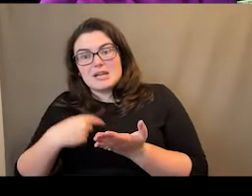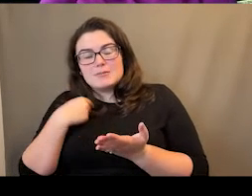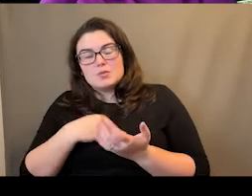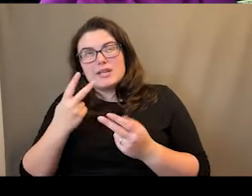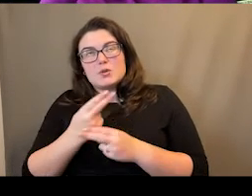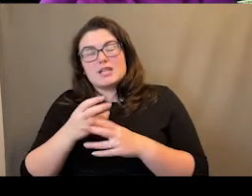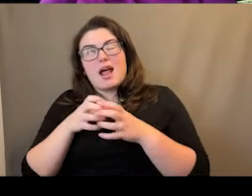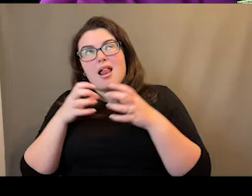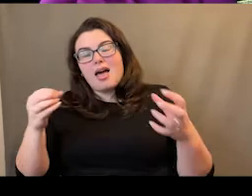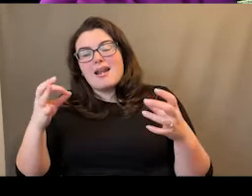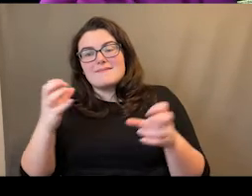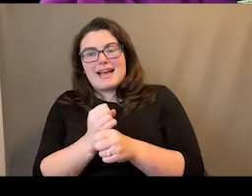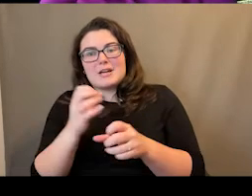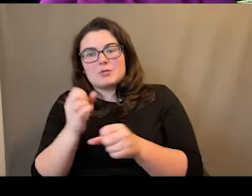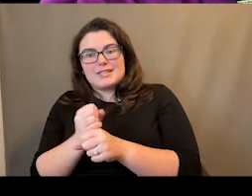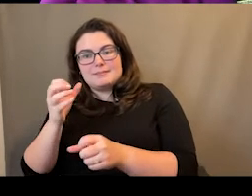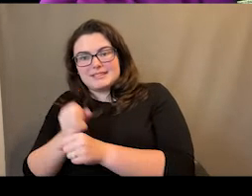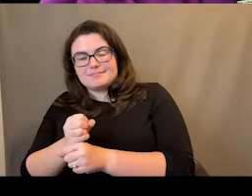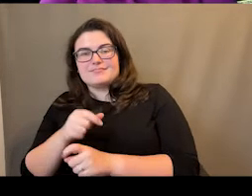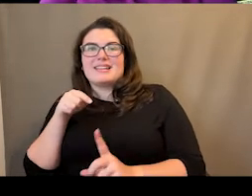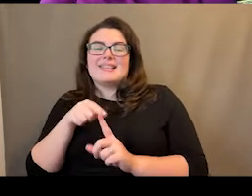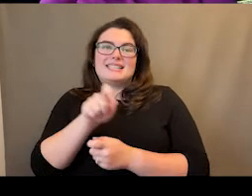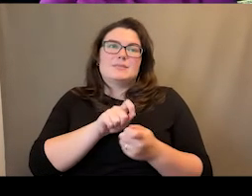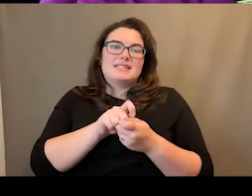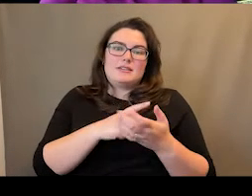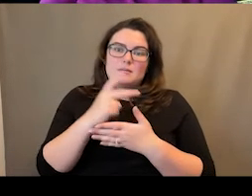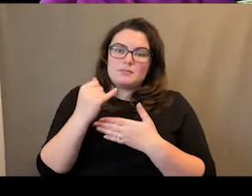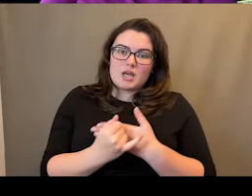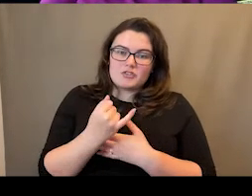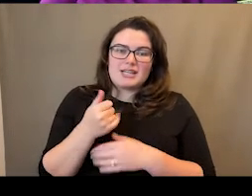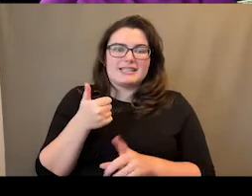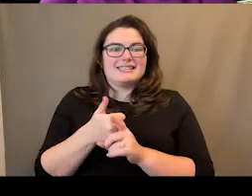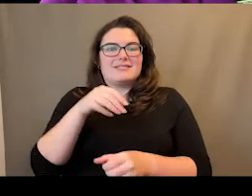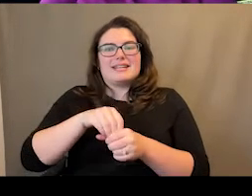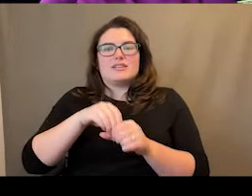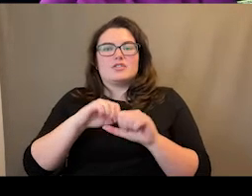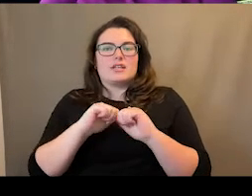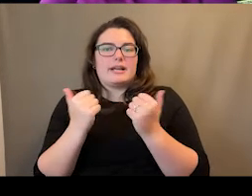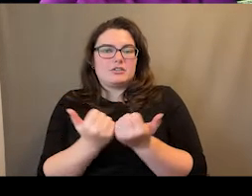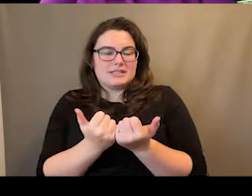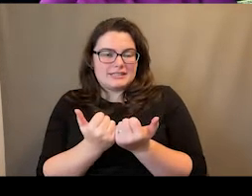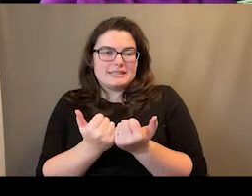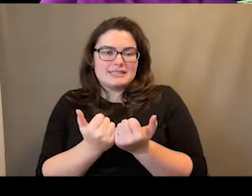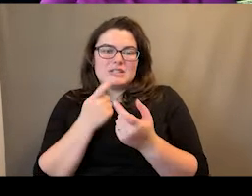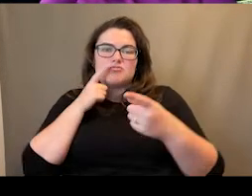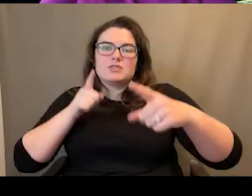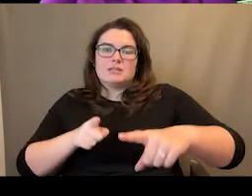So this particular project is an interagency agreement between